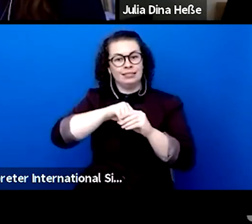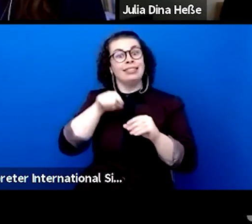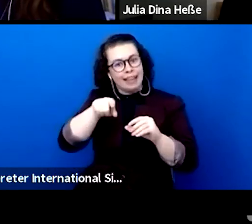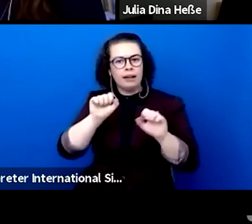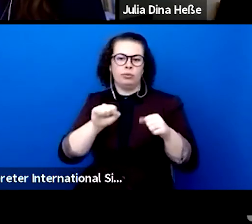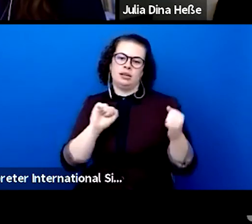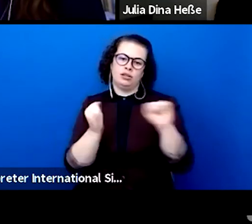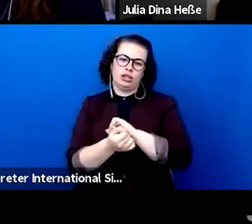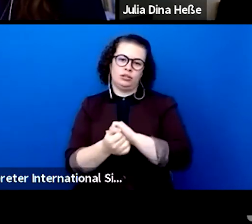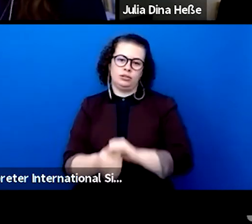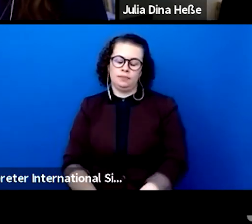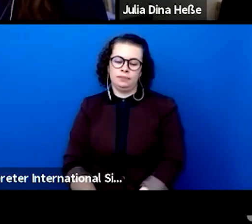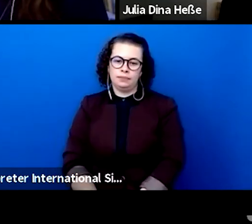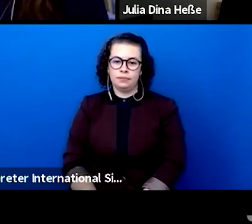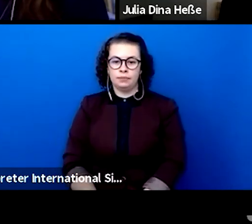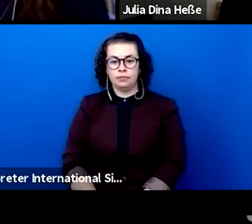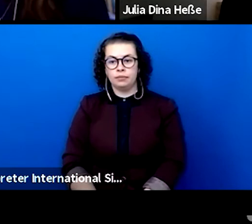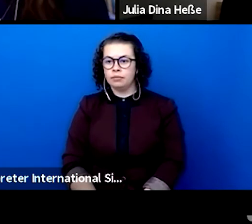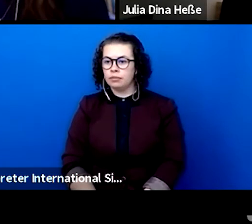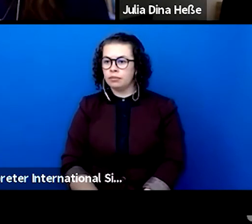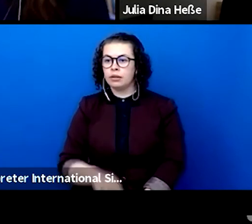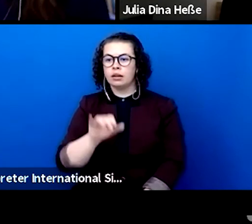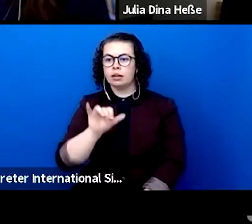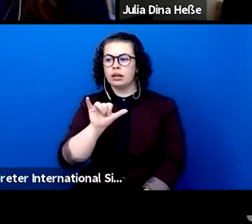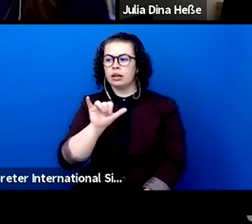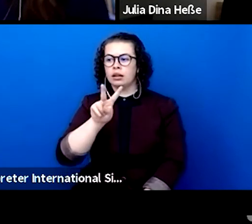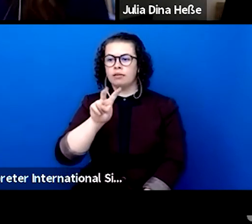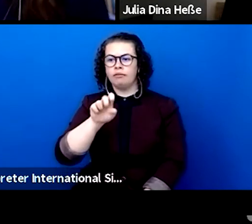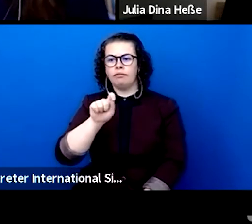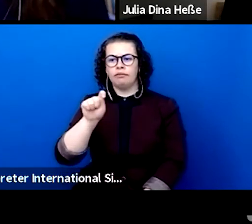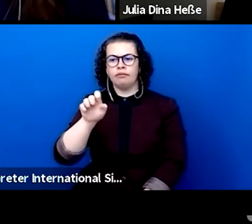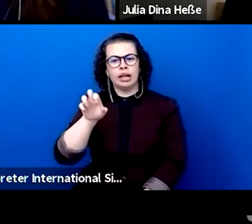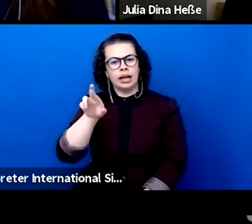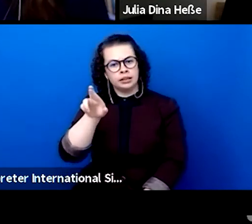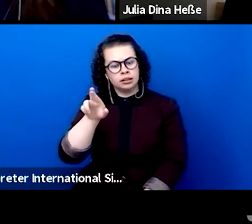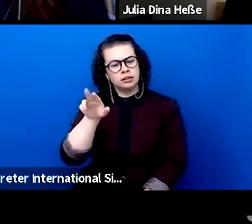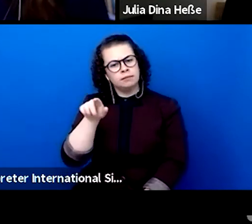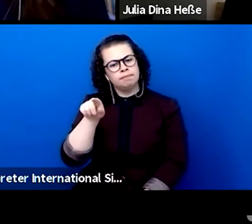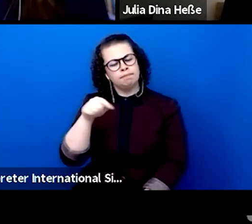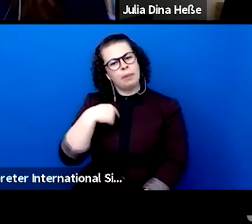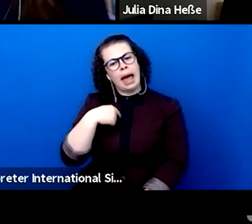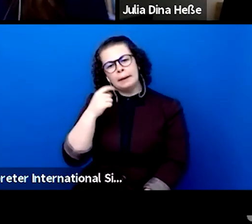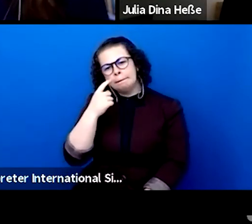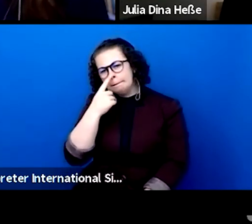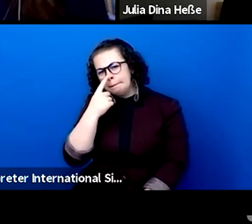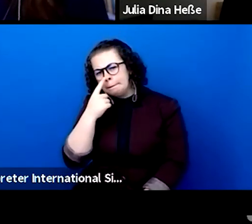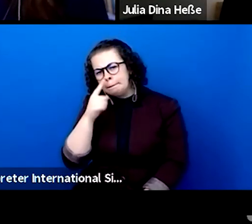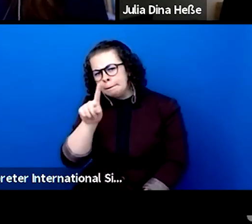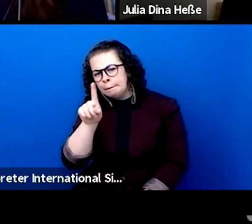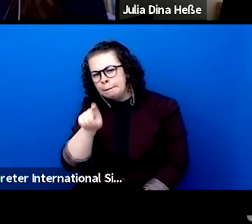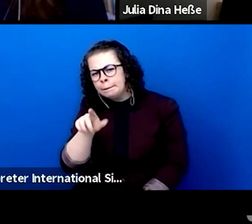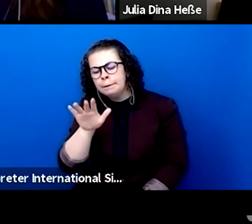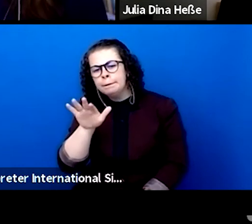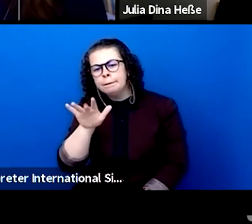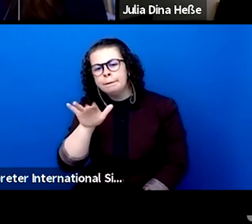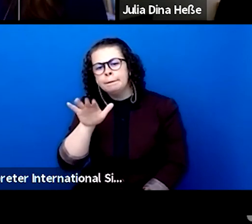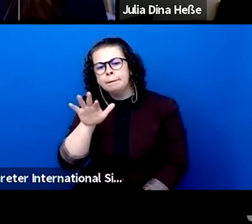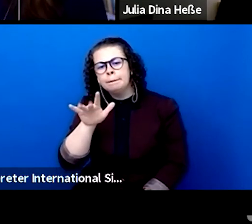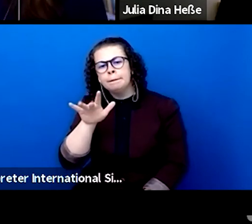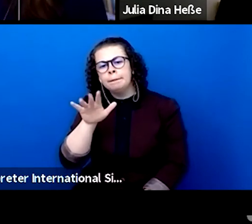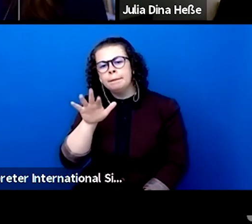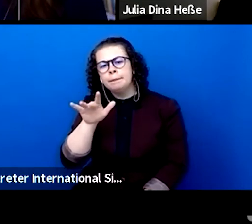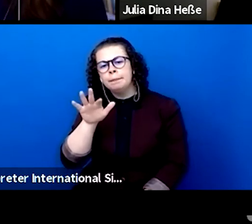Yvette, do you know where yeah, and I'm also curious about: Do you know ways , innovative